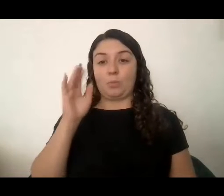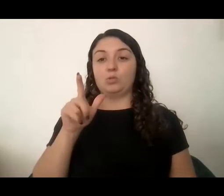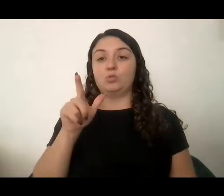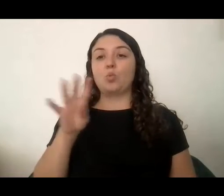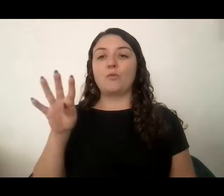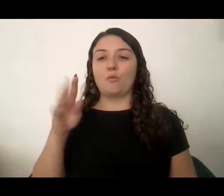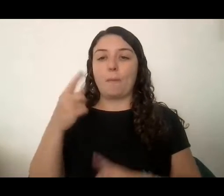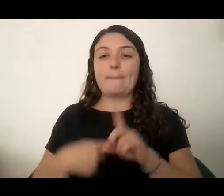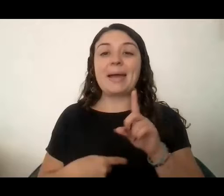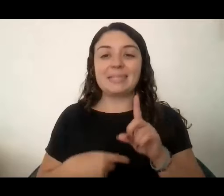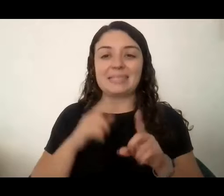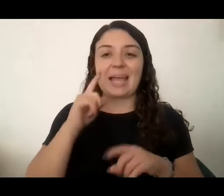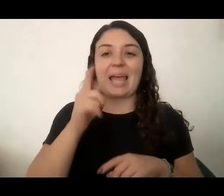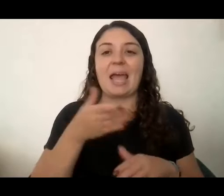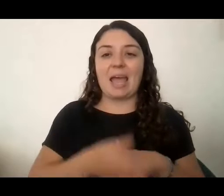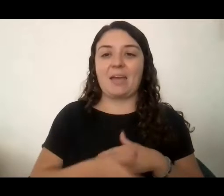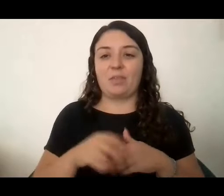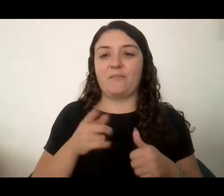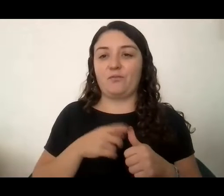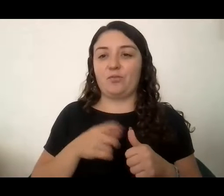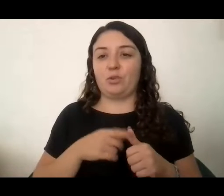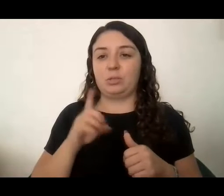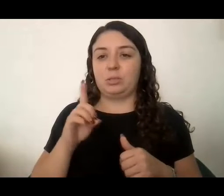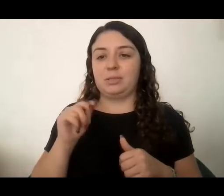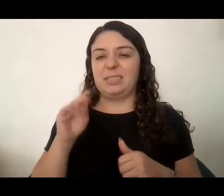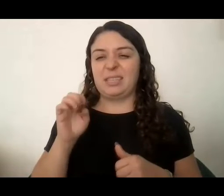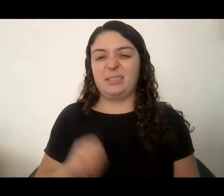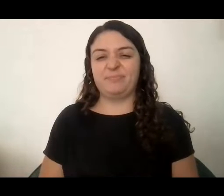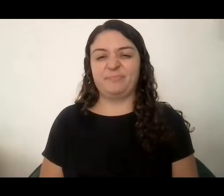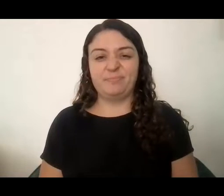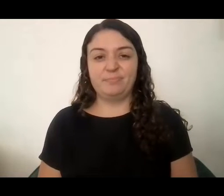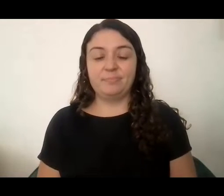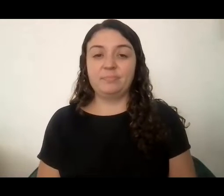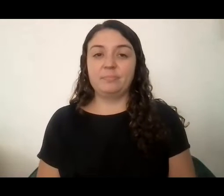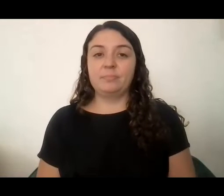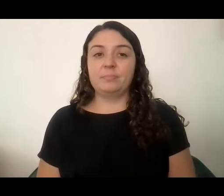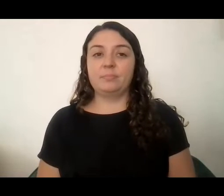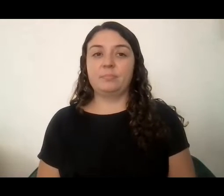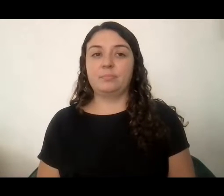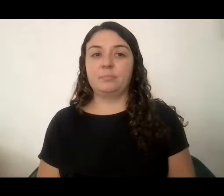date. I think that may be what that was about. >> CIARA LADROMA: This is Ciara speaking again. Do